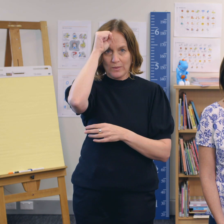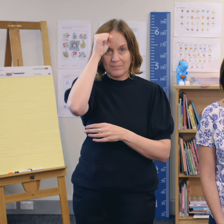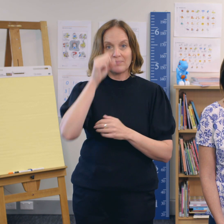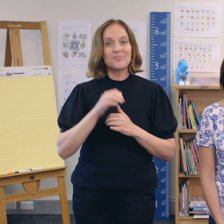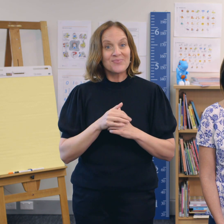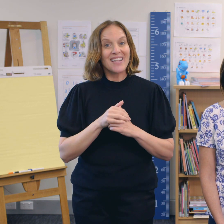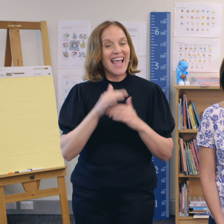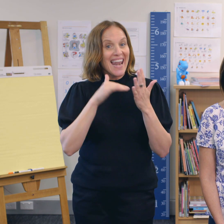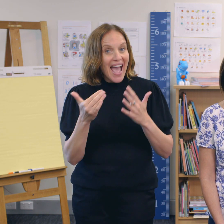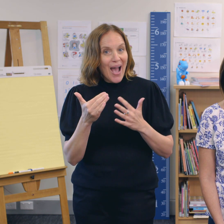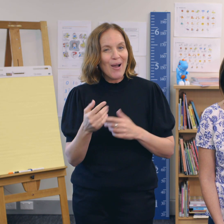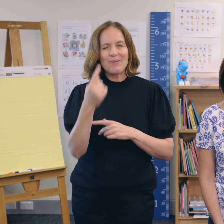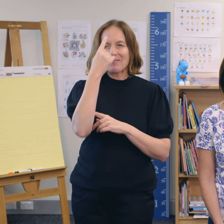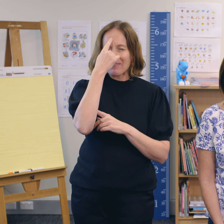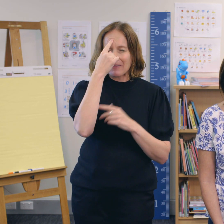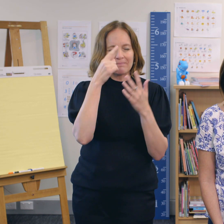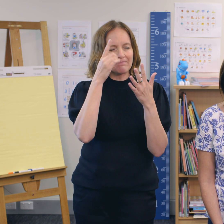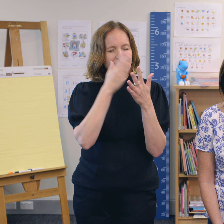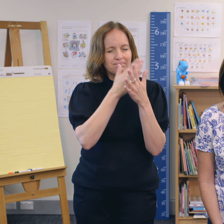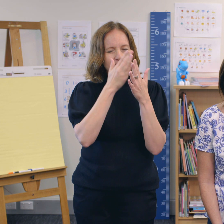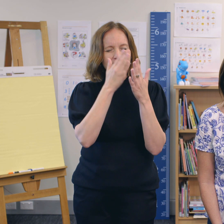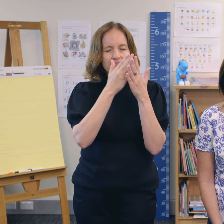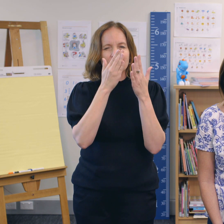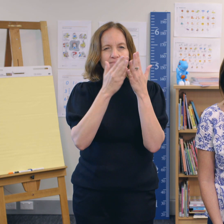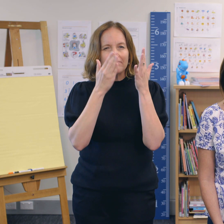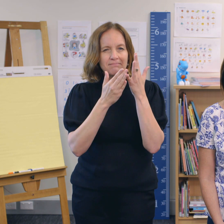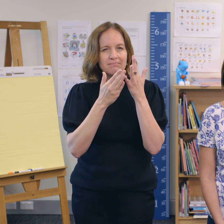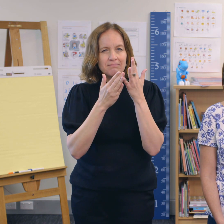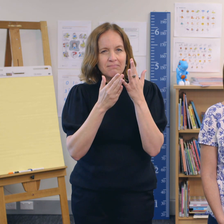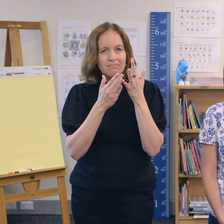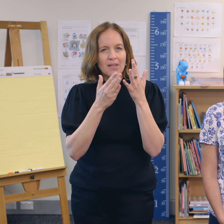Now, use your spidey senses.